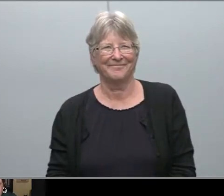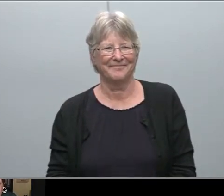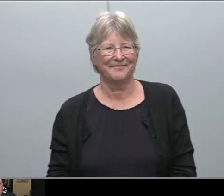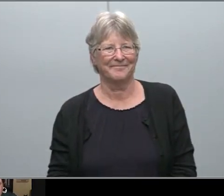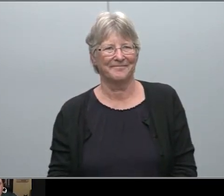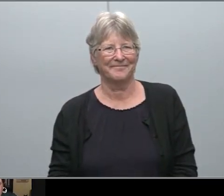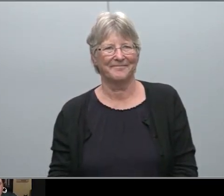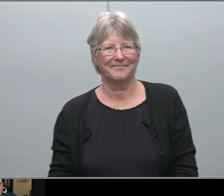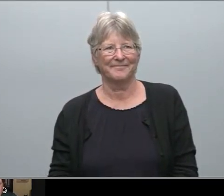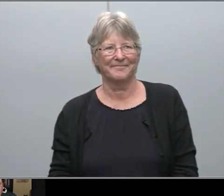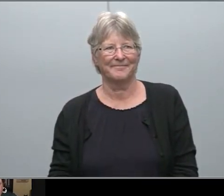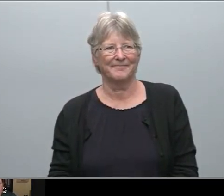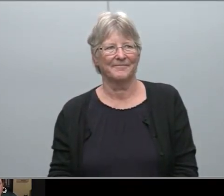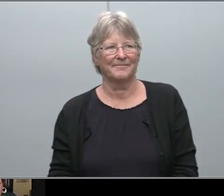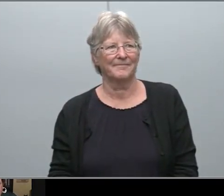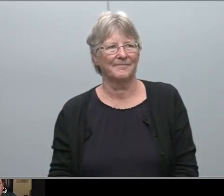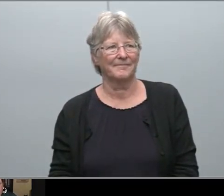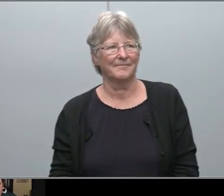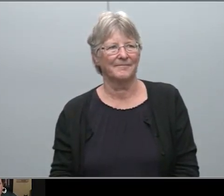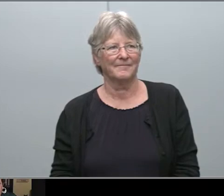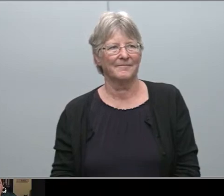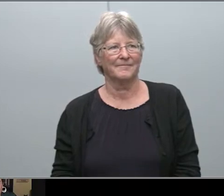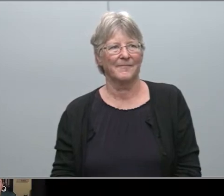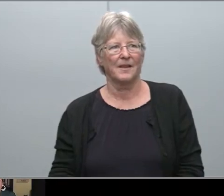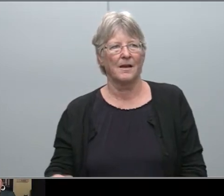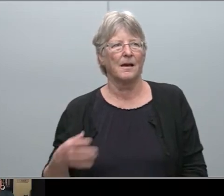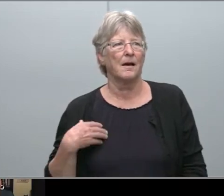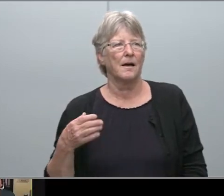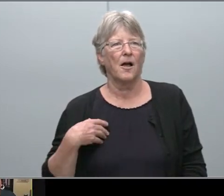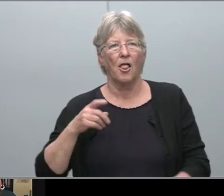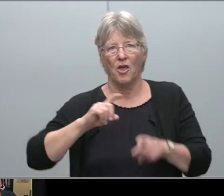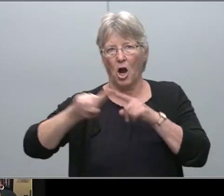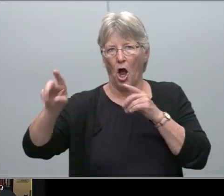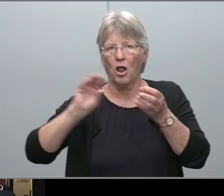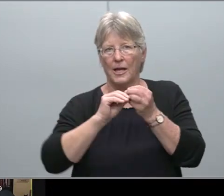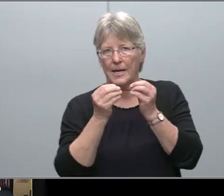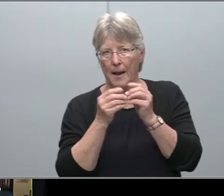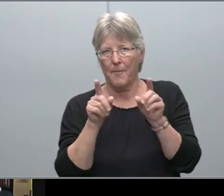who cannot successfully access the curriculum virtually.